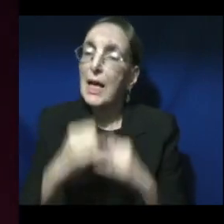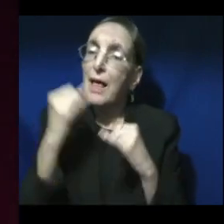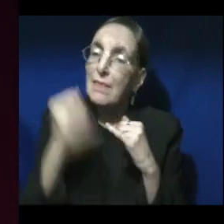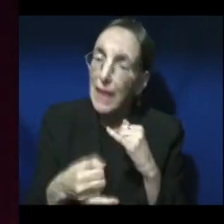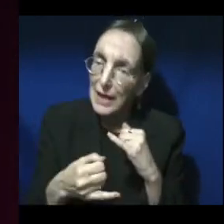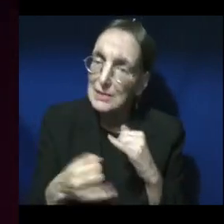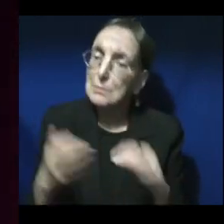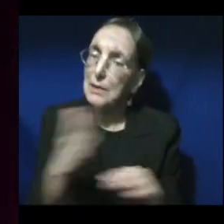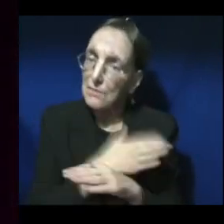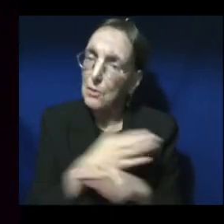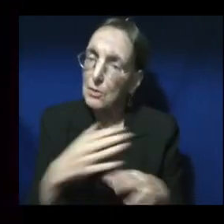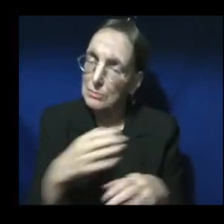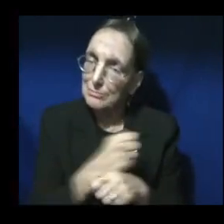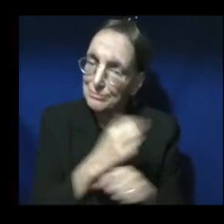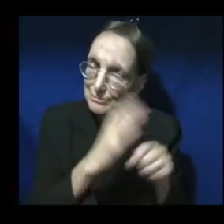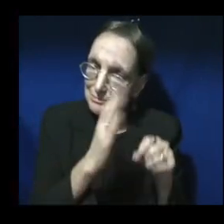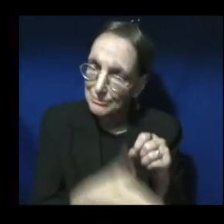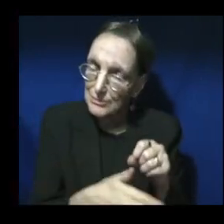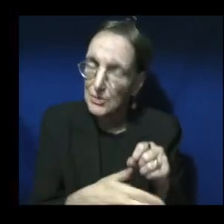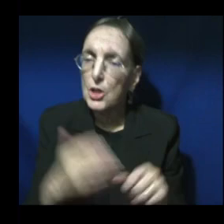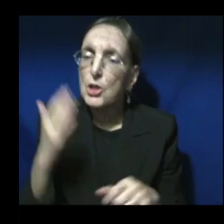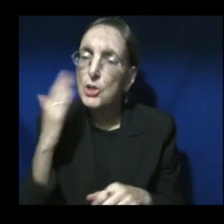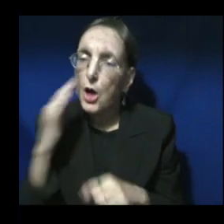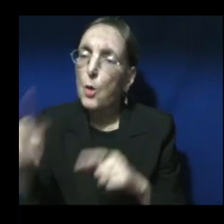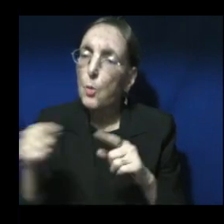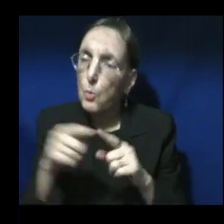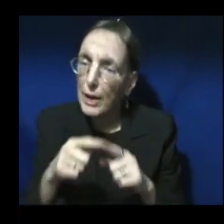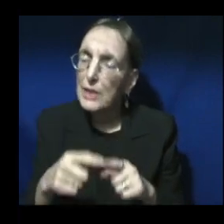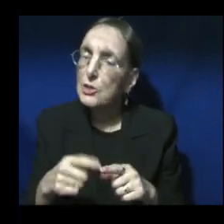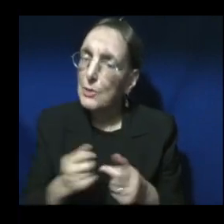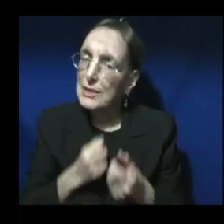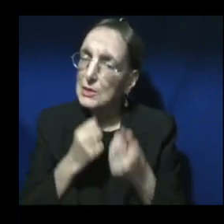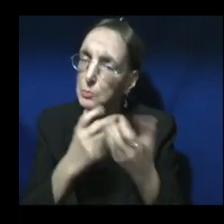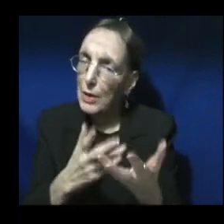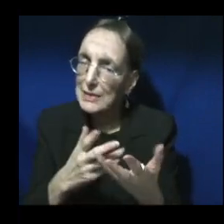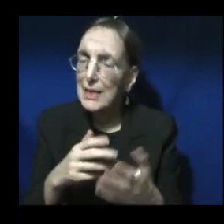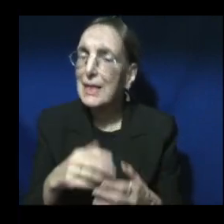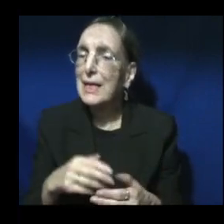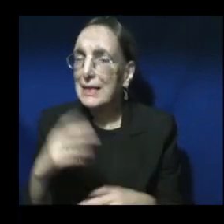up is: Know when to express doubt, and that’s very clear, right? There are times where we want to be